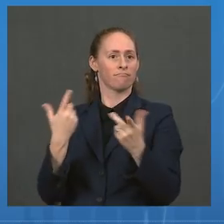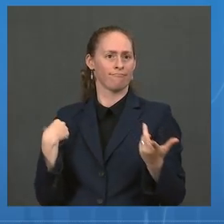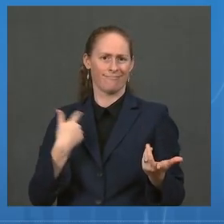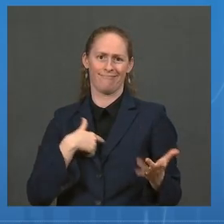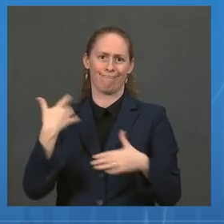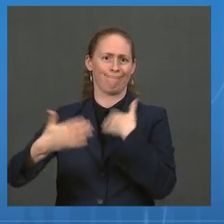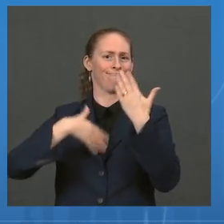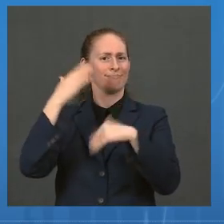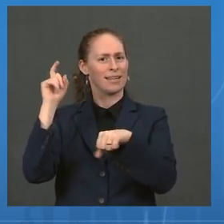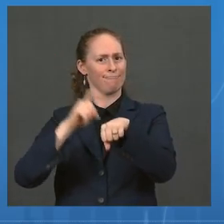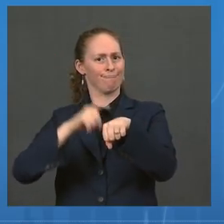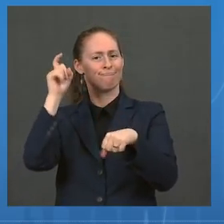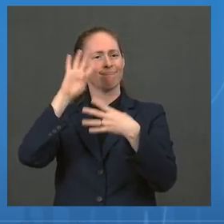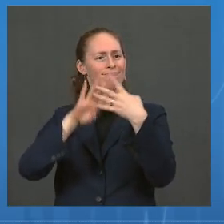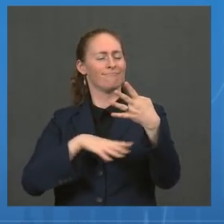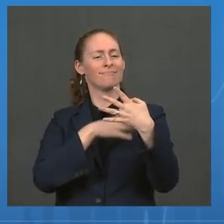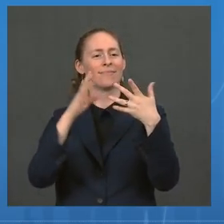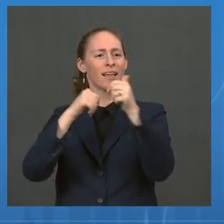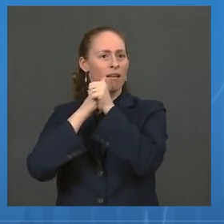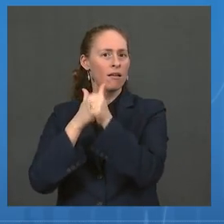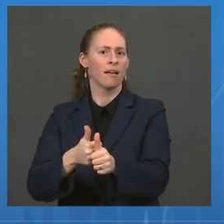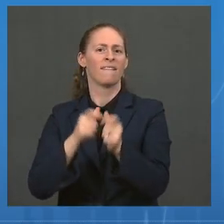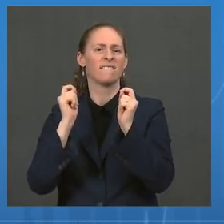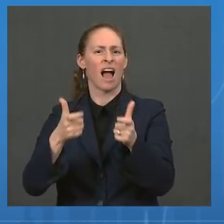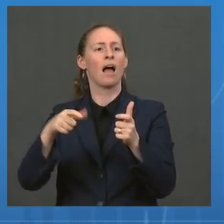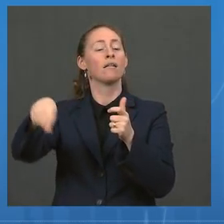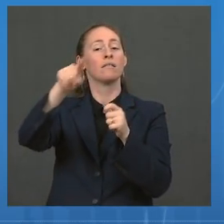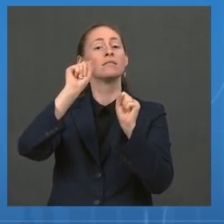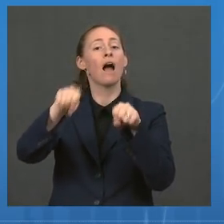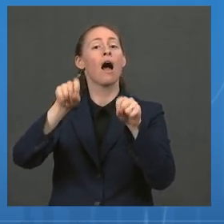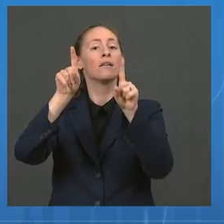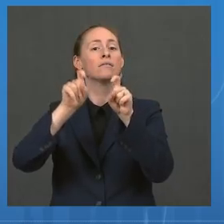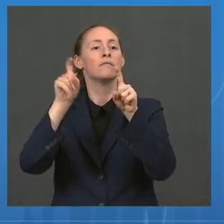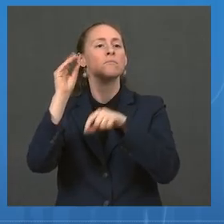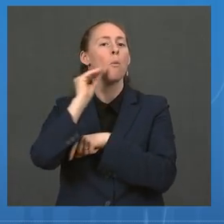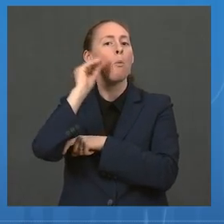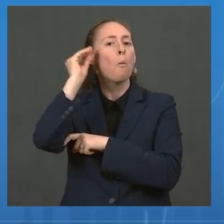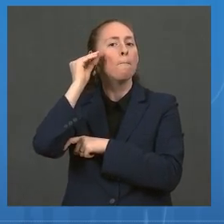at-home tests available to Americans by December to more than 200 million a month